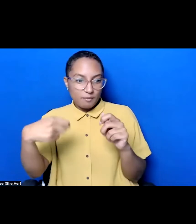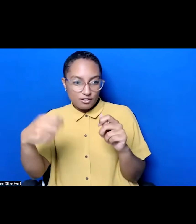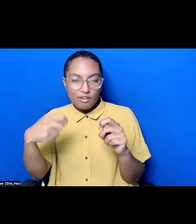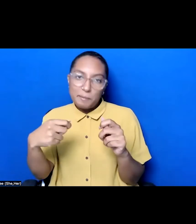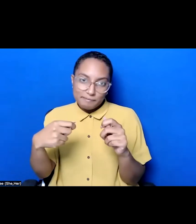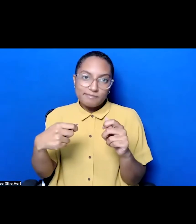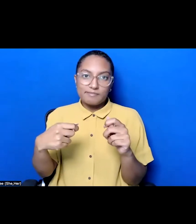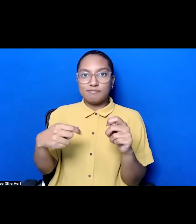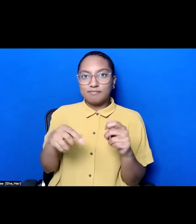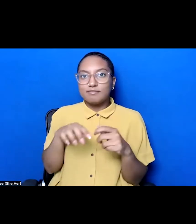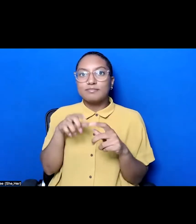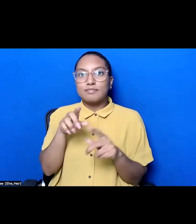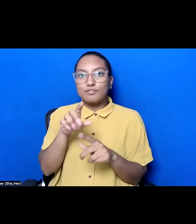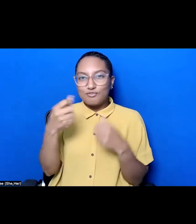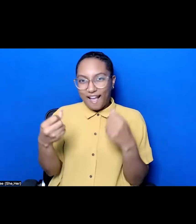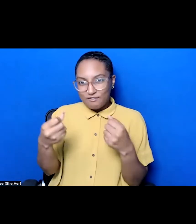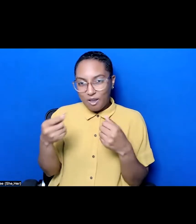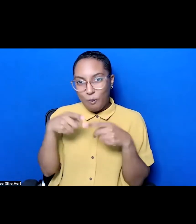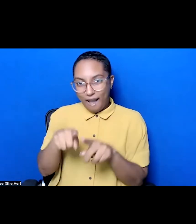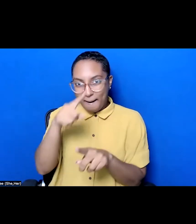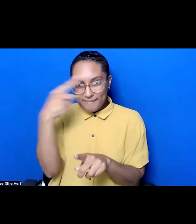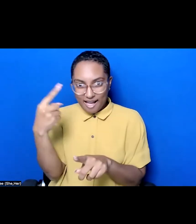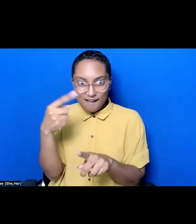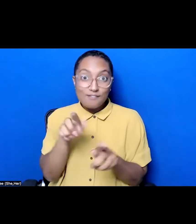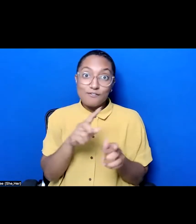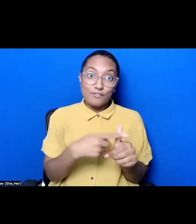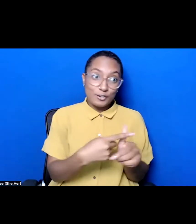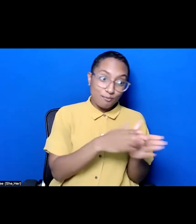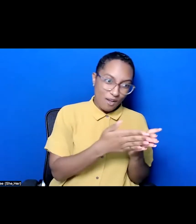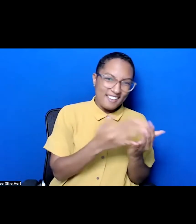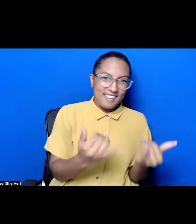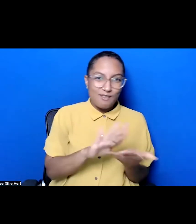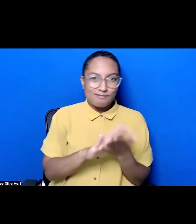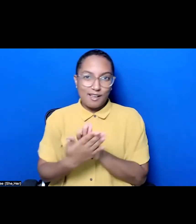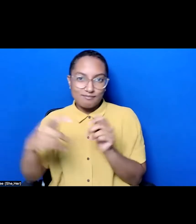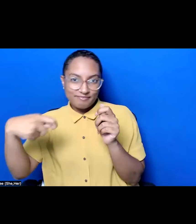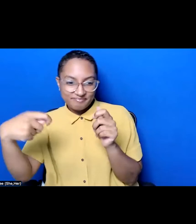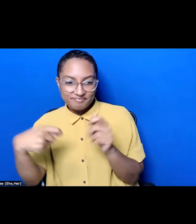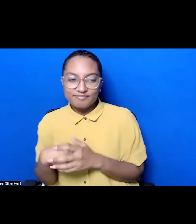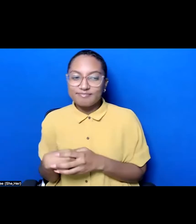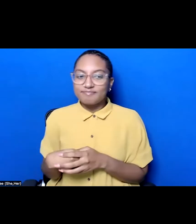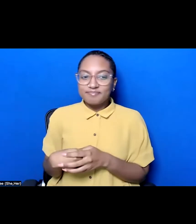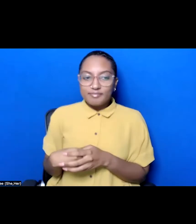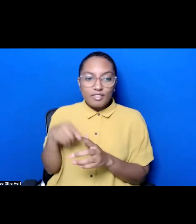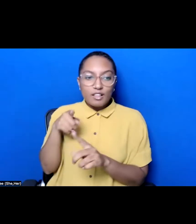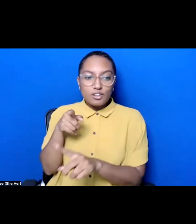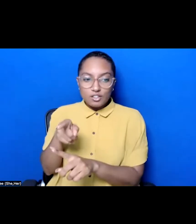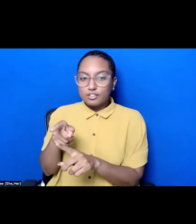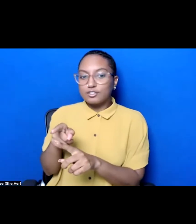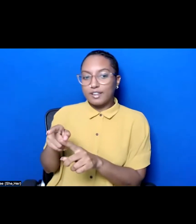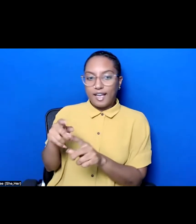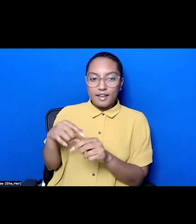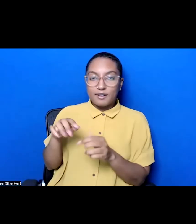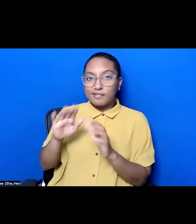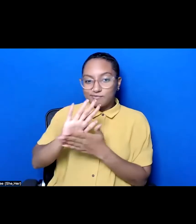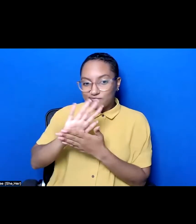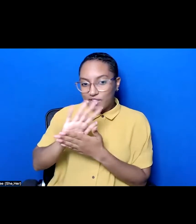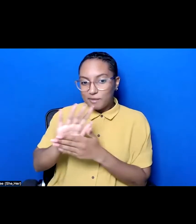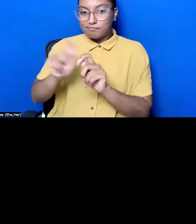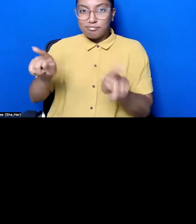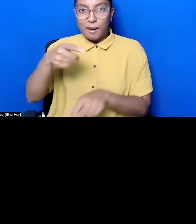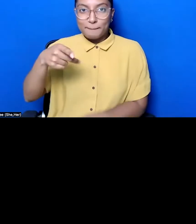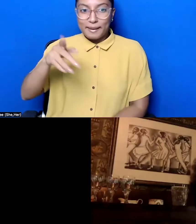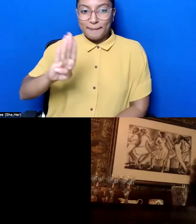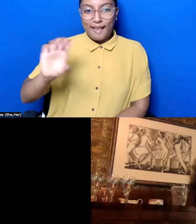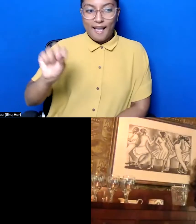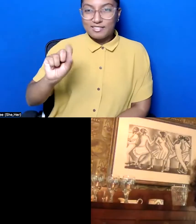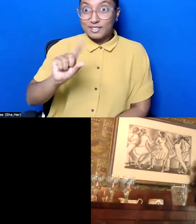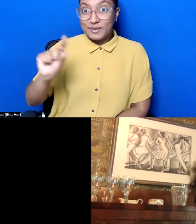in 2020 and 2021. I am so honored to be here with you Gretchen, welcome, and I will turn the stage